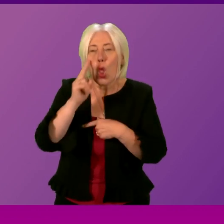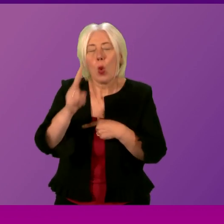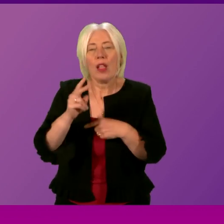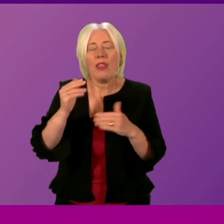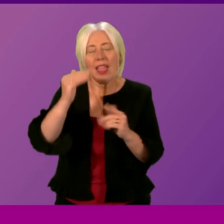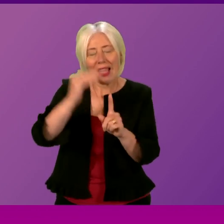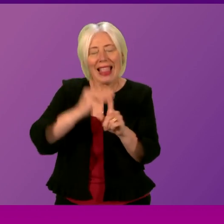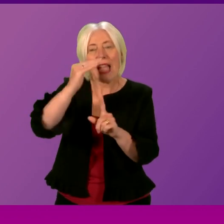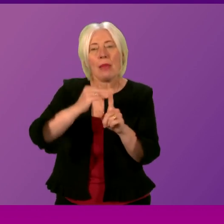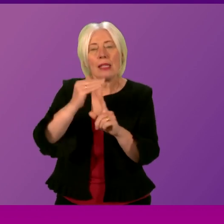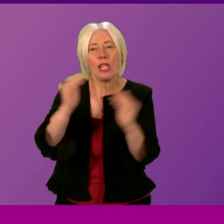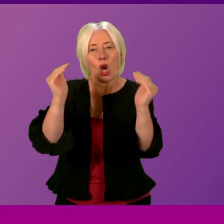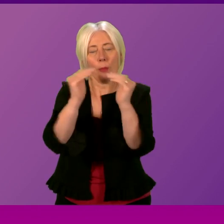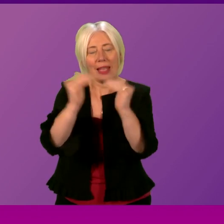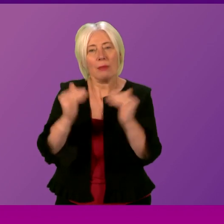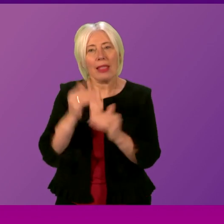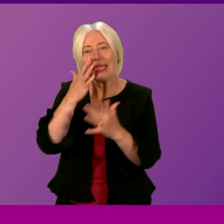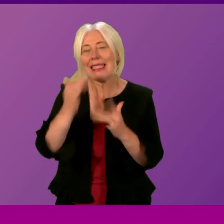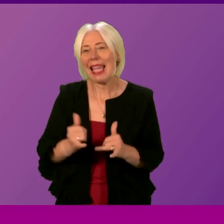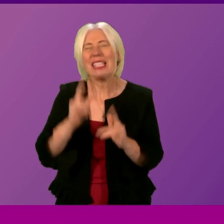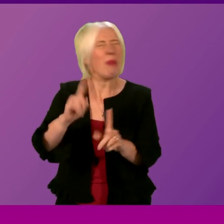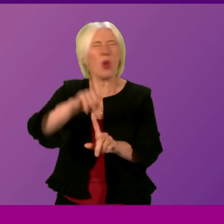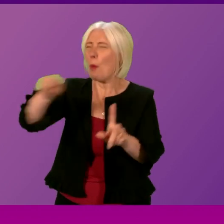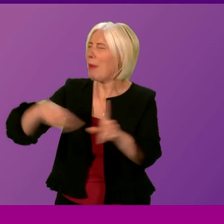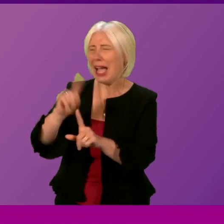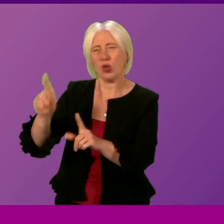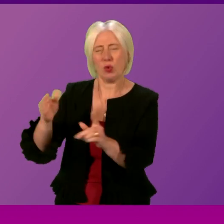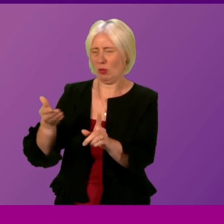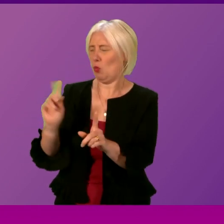Let us get back to the nub of the issue. Douglas Ross talked about our net zero